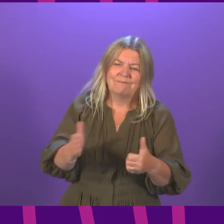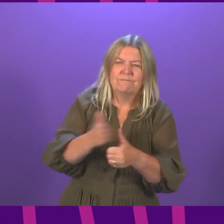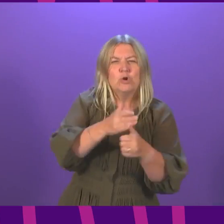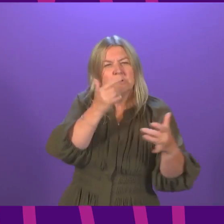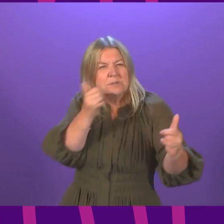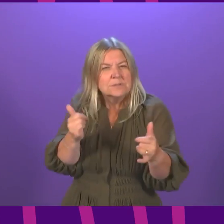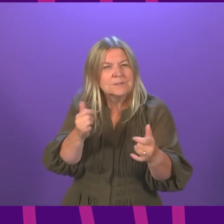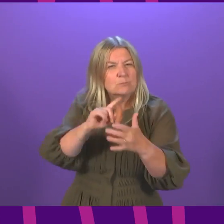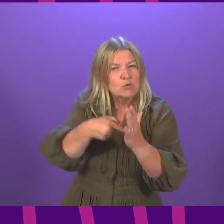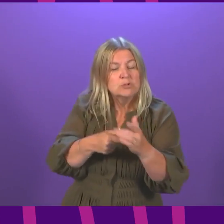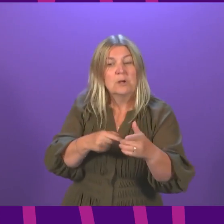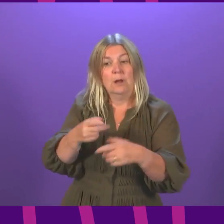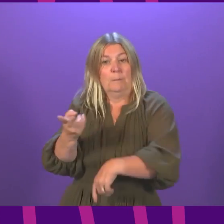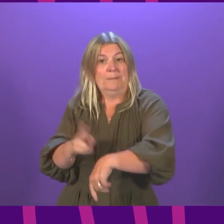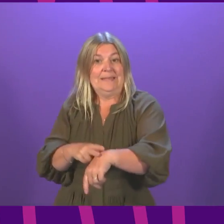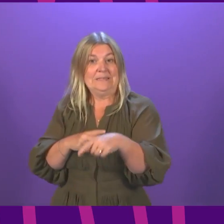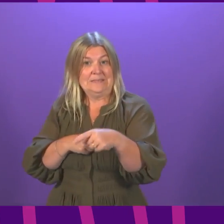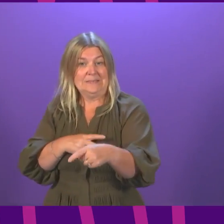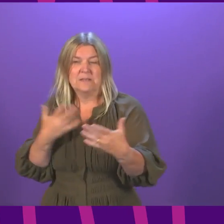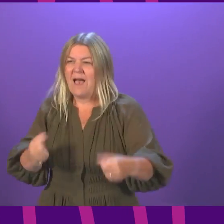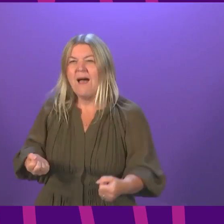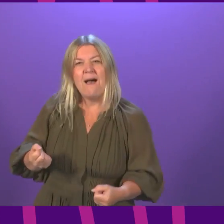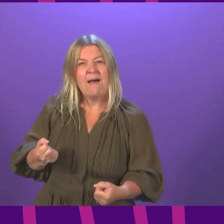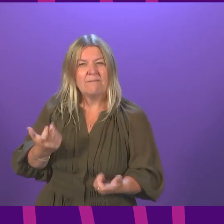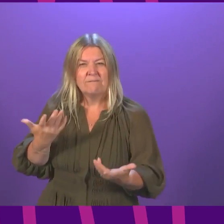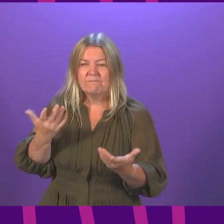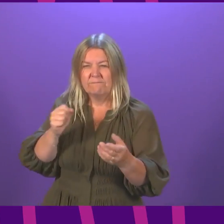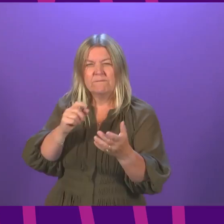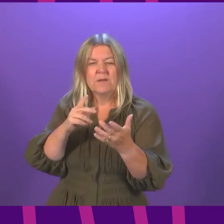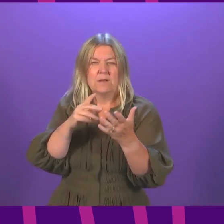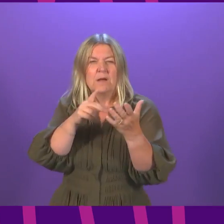in which police officers have been carrying and administering naloxone. That will already